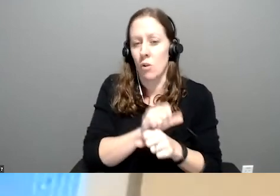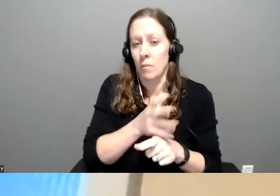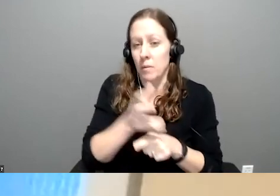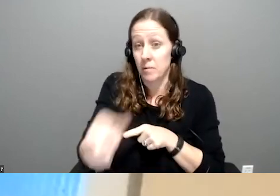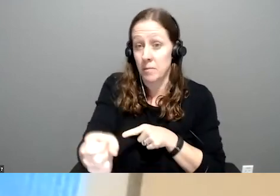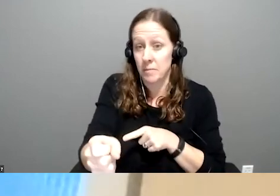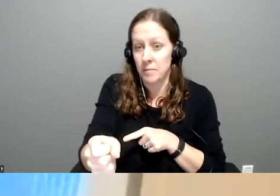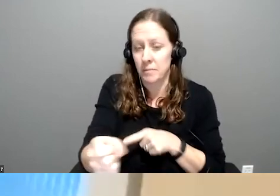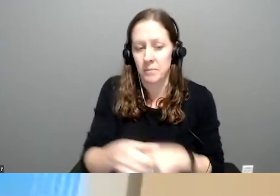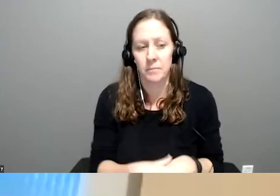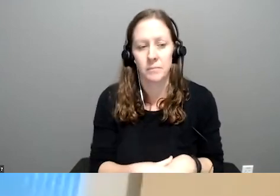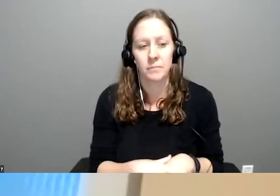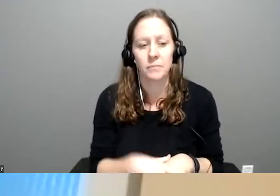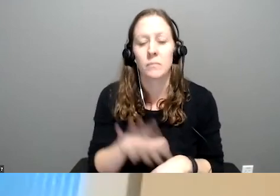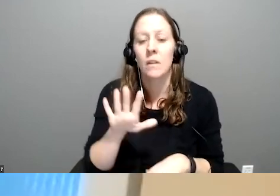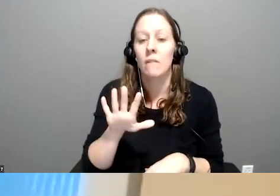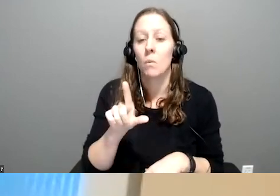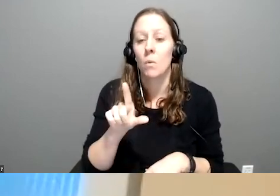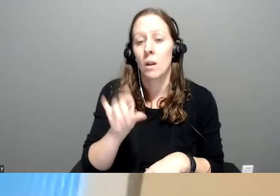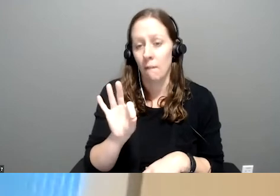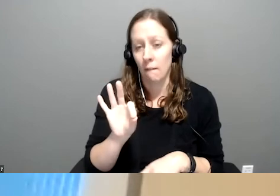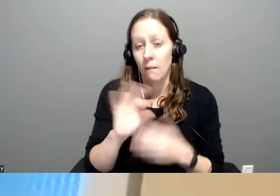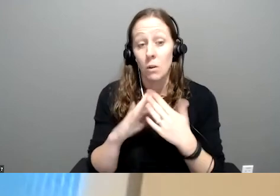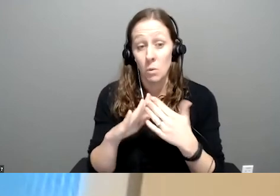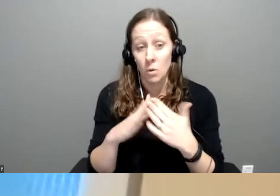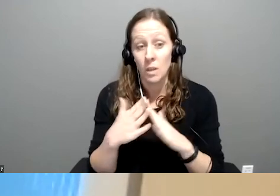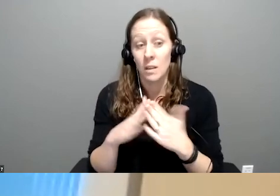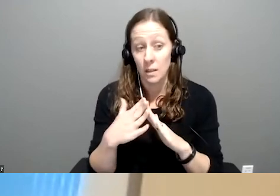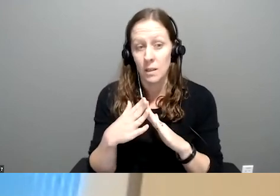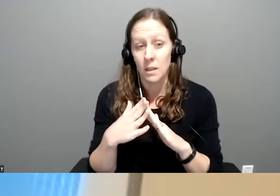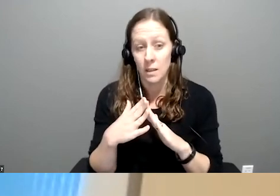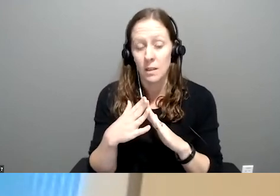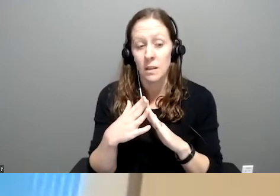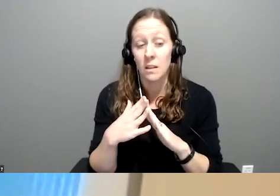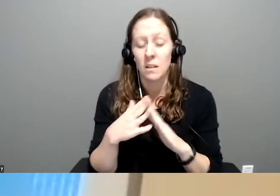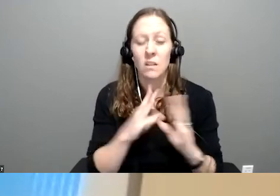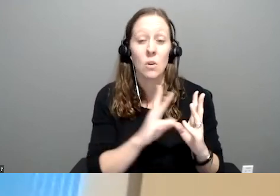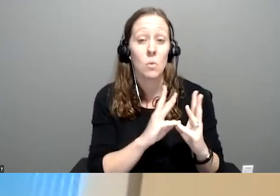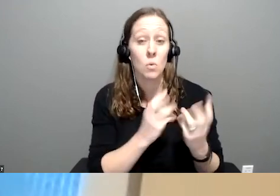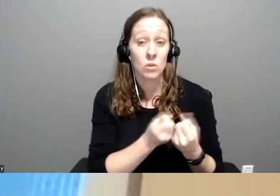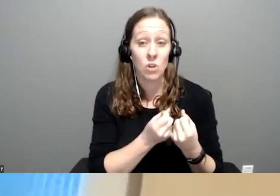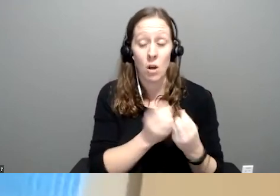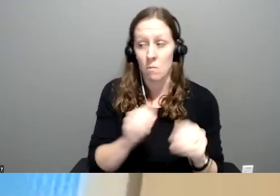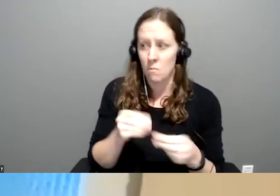With the 519 community, the working the workshop gave them important time and space